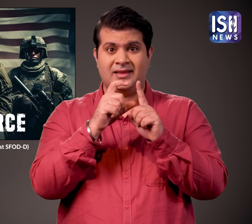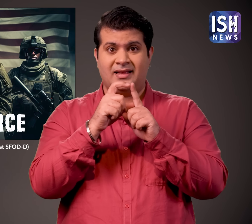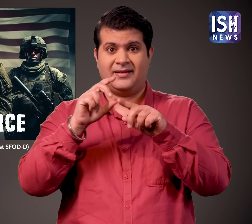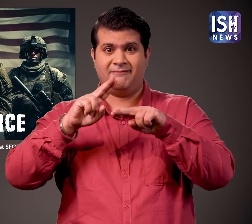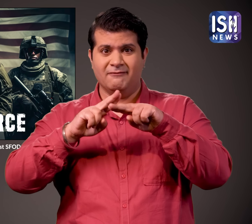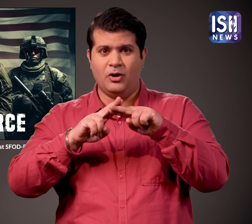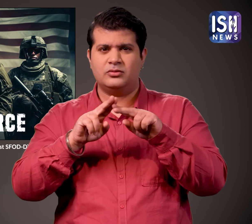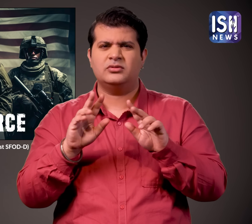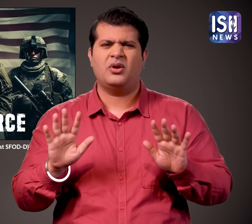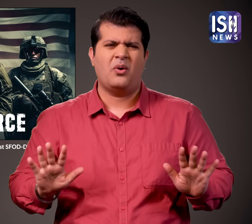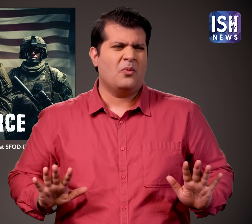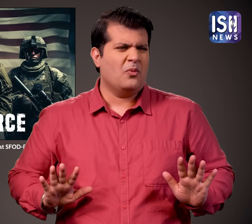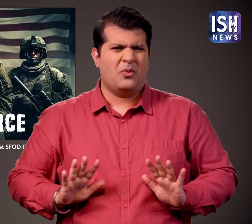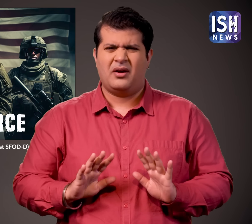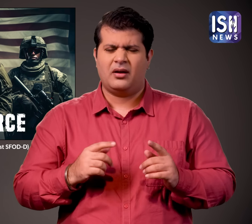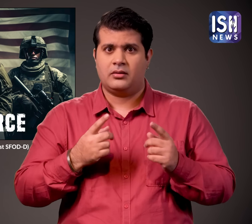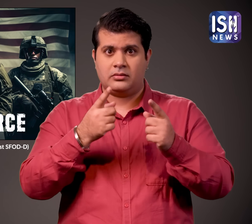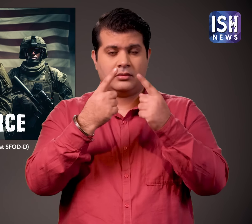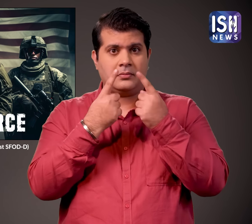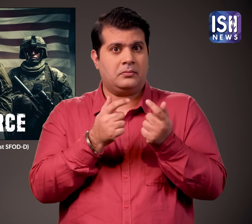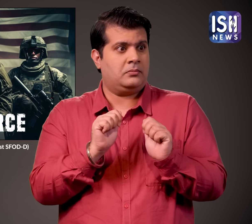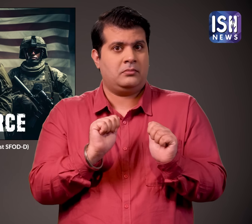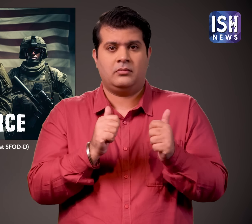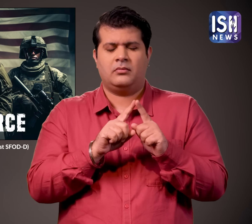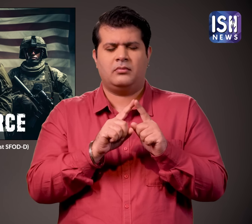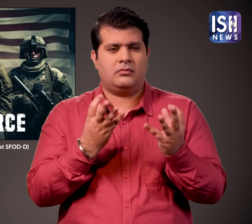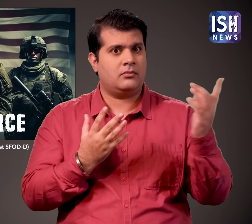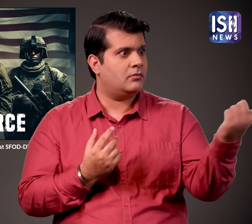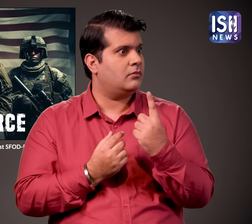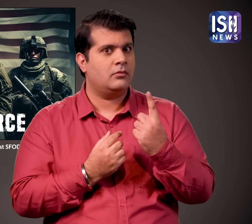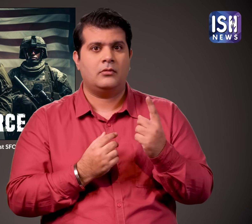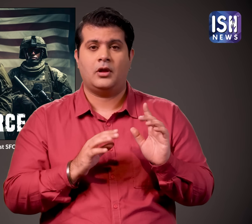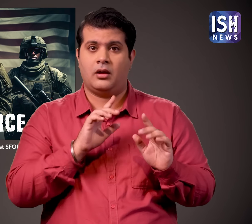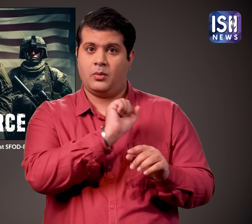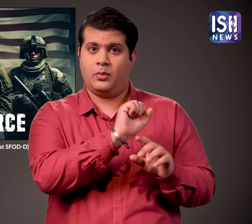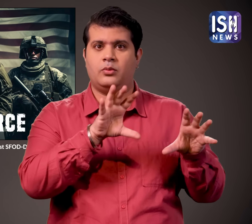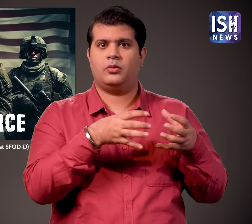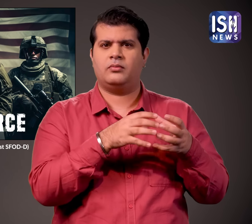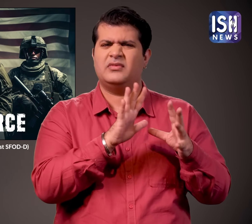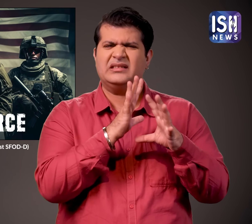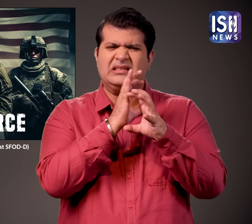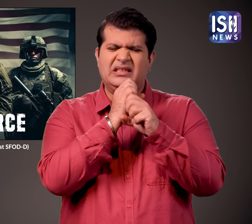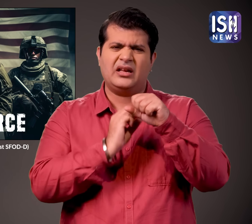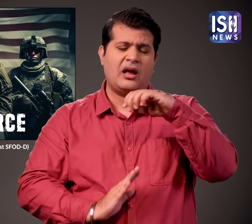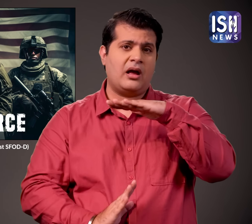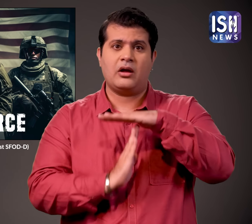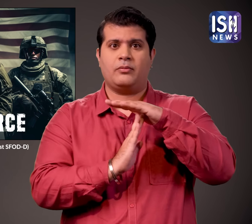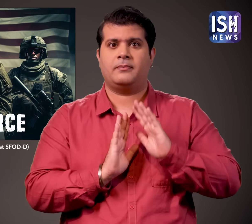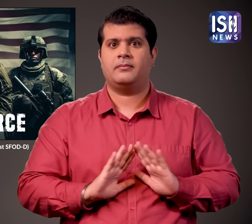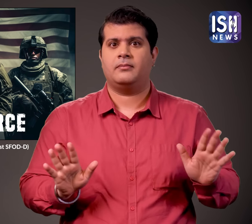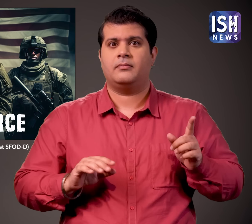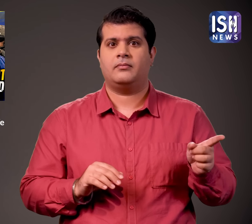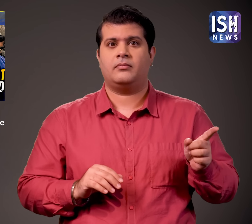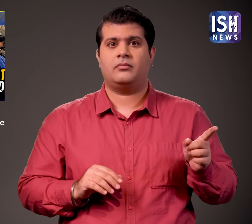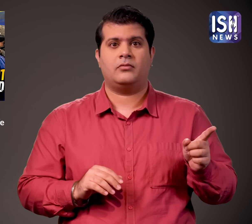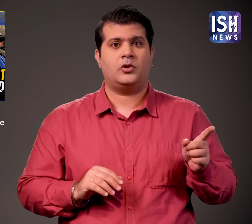Delta Force is US’ most secretive units, that operates quietly and appears suddenly, often without any prior warning.